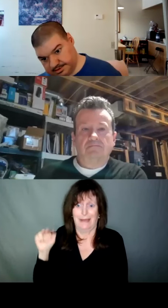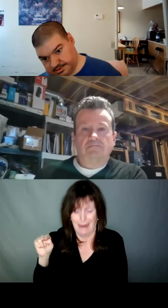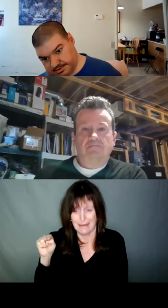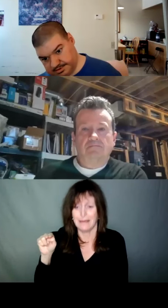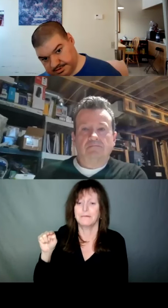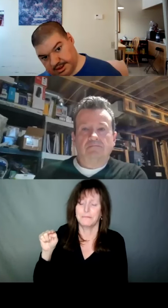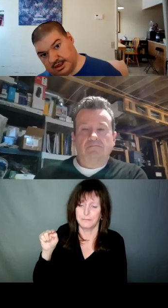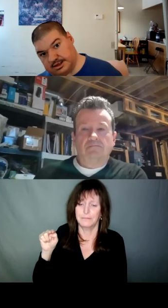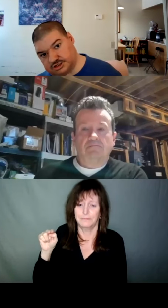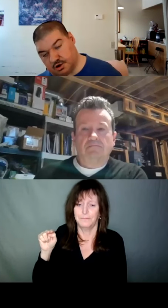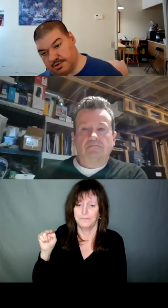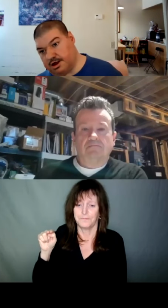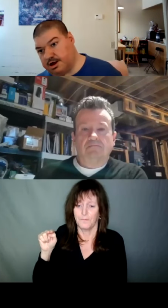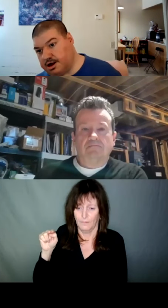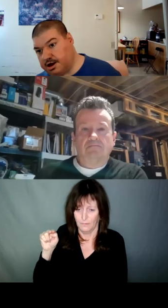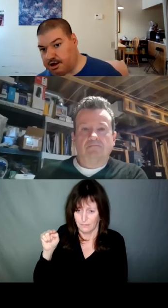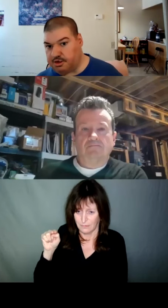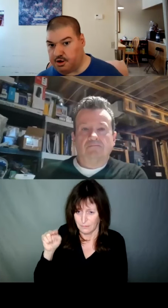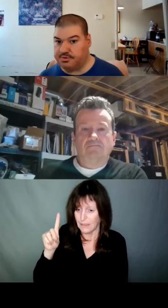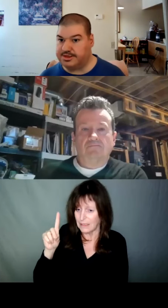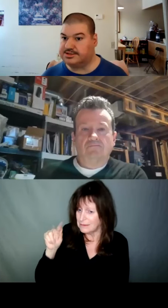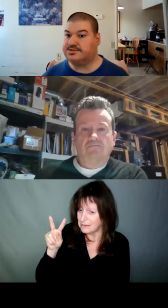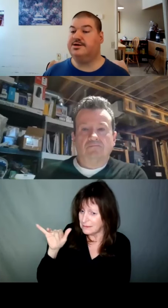David Meyers and Leisa Debono